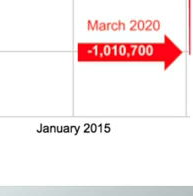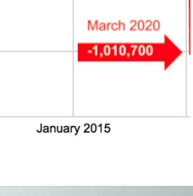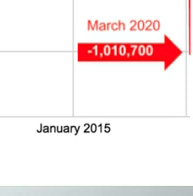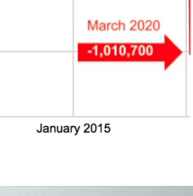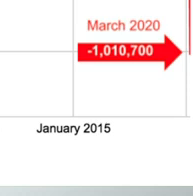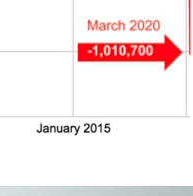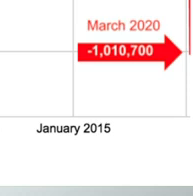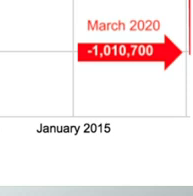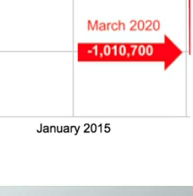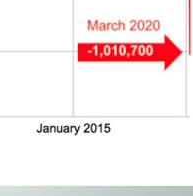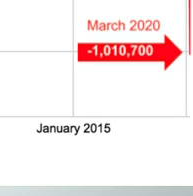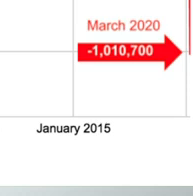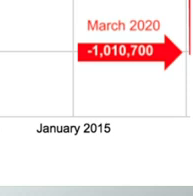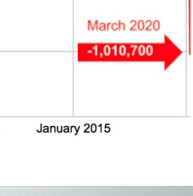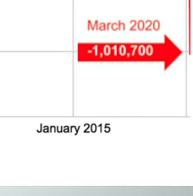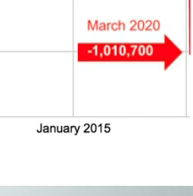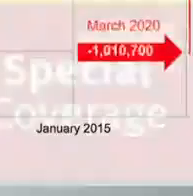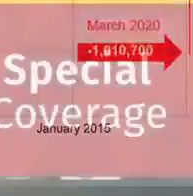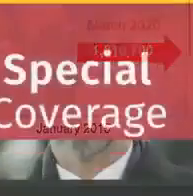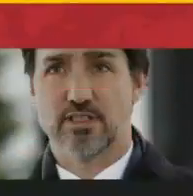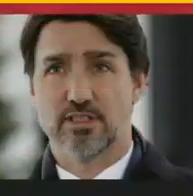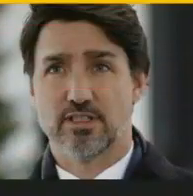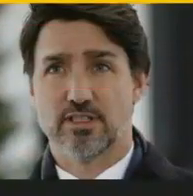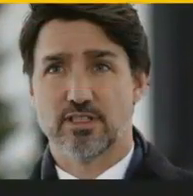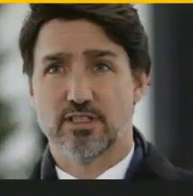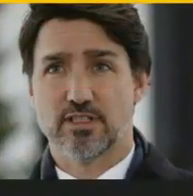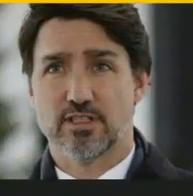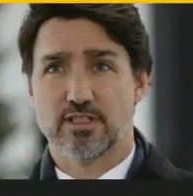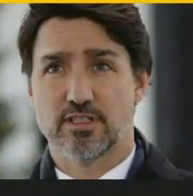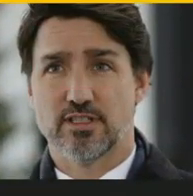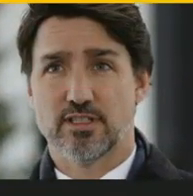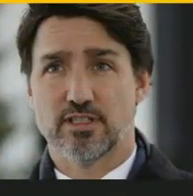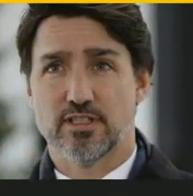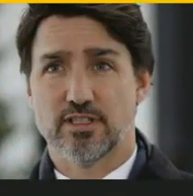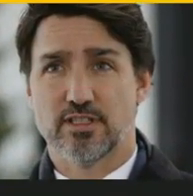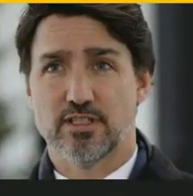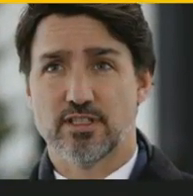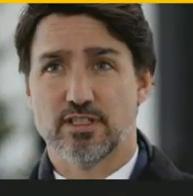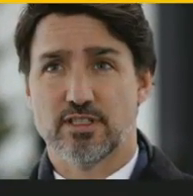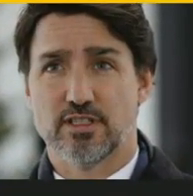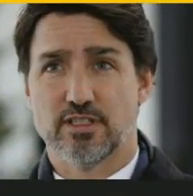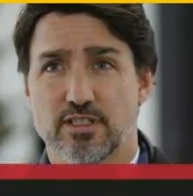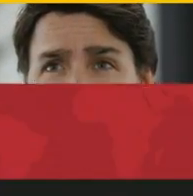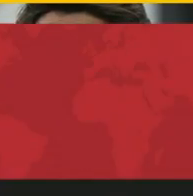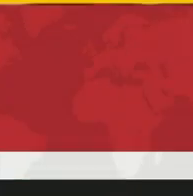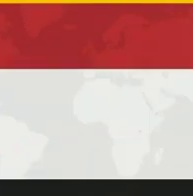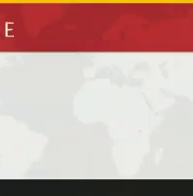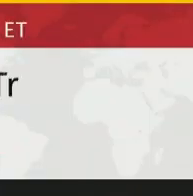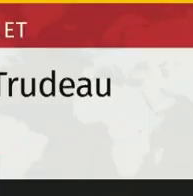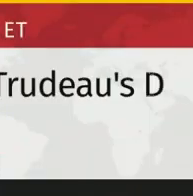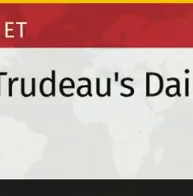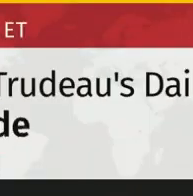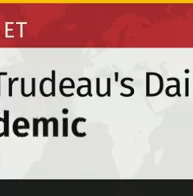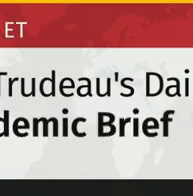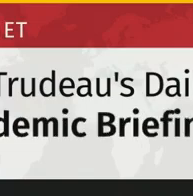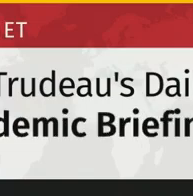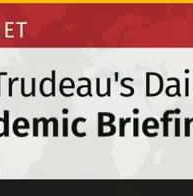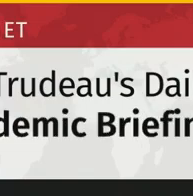MEASURES BEGAN. THAT'S WHEN IT STARTED TO CLOSE DOWN. WE'RE NOW IN THE THICK OF IT AND